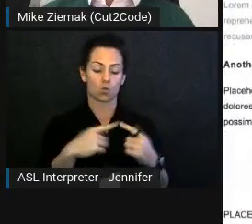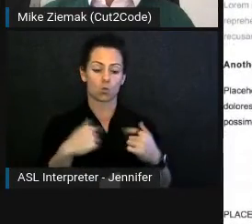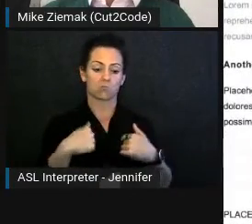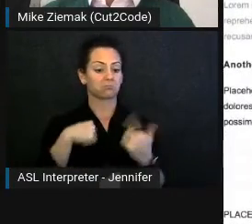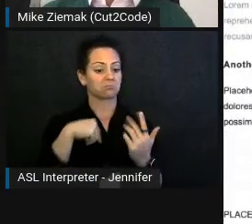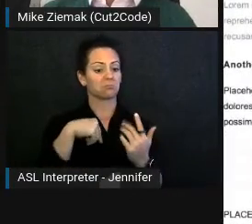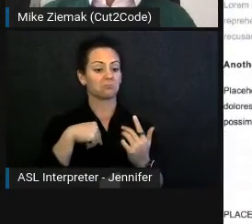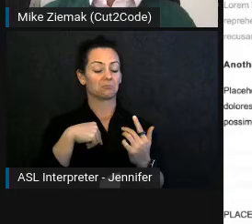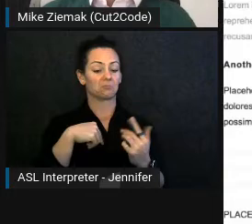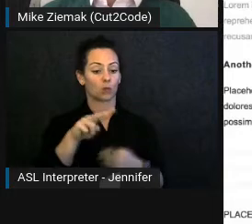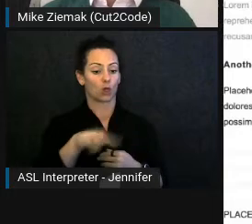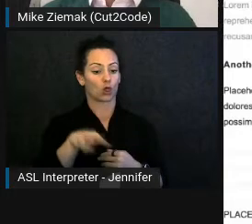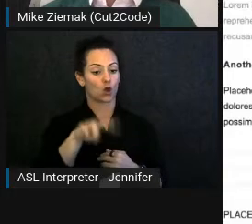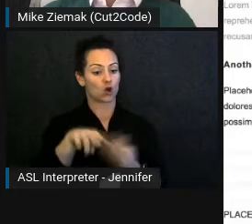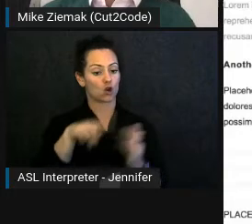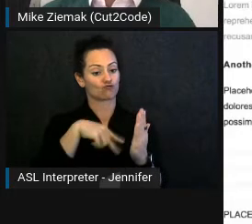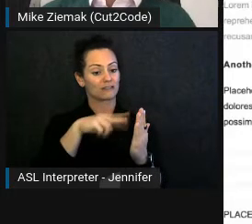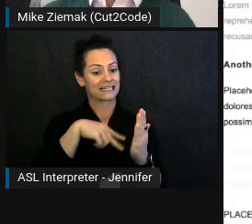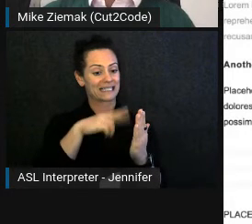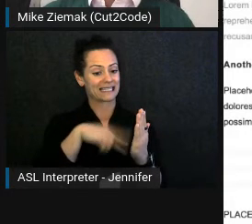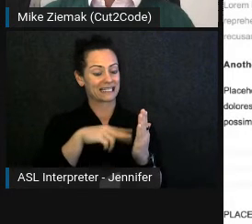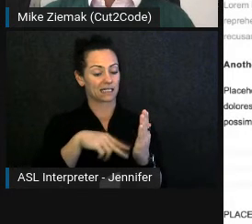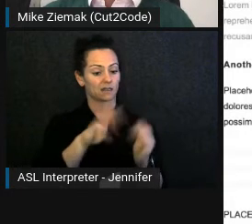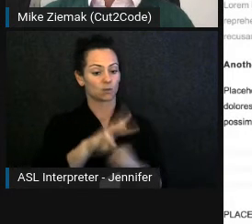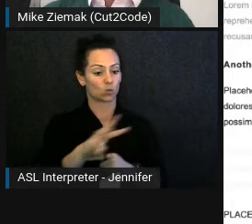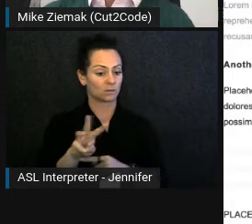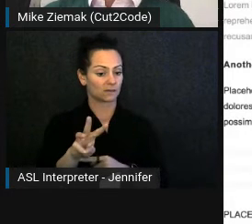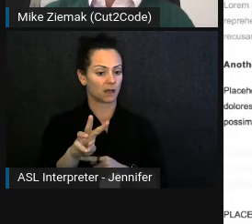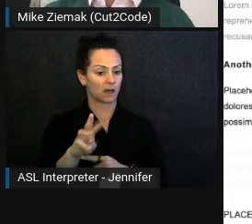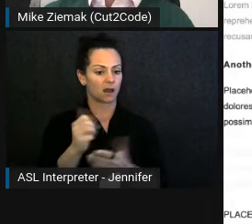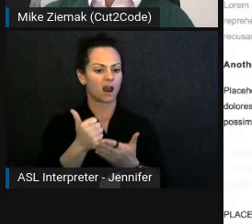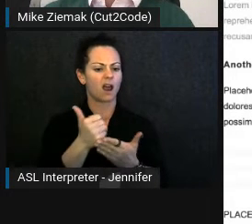and it helps the screen readers to render the sites properly.